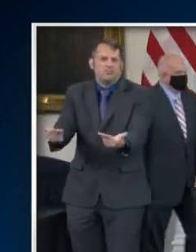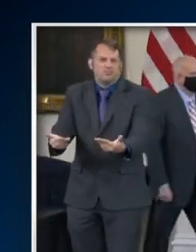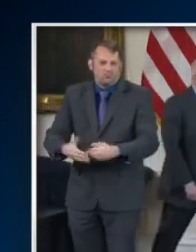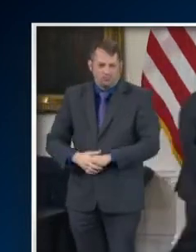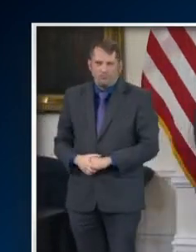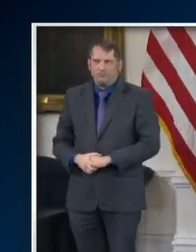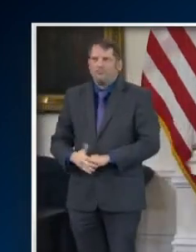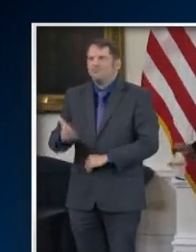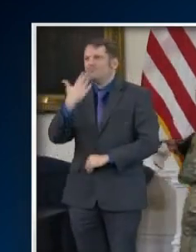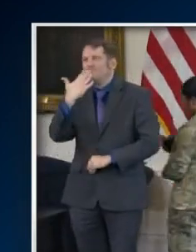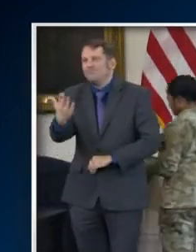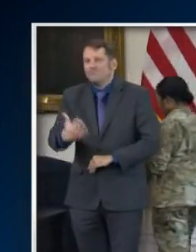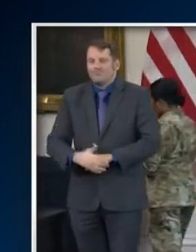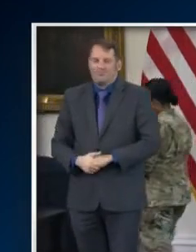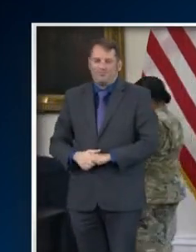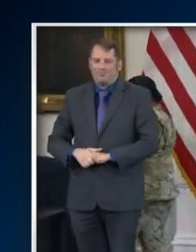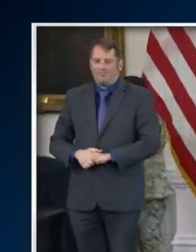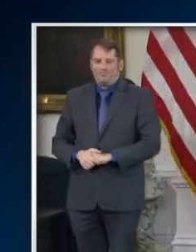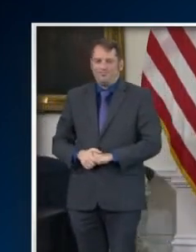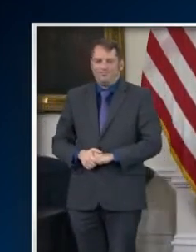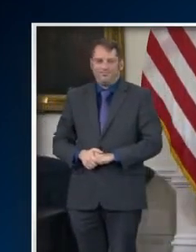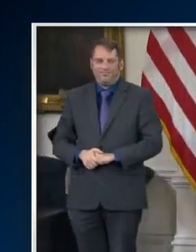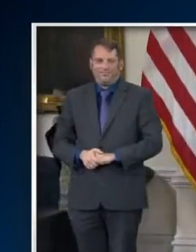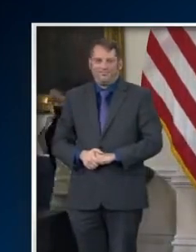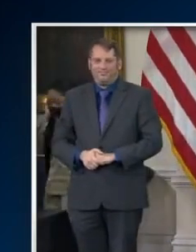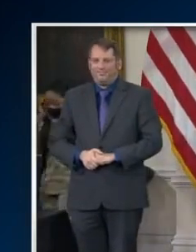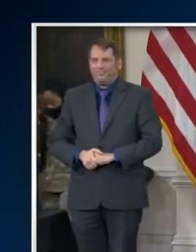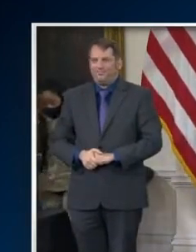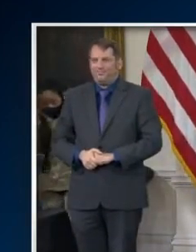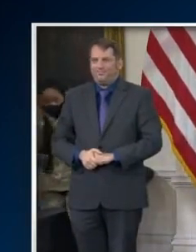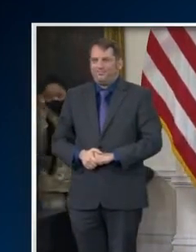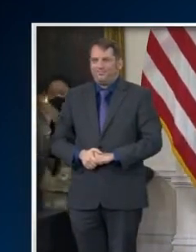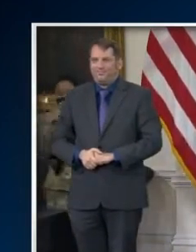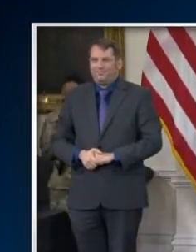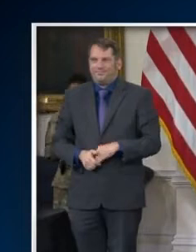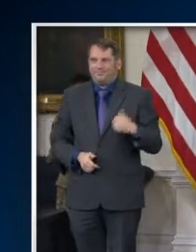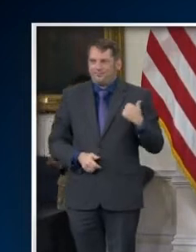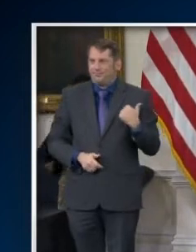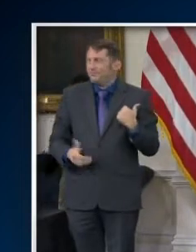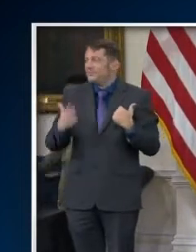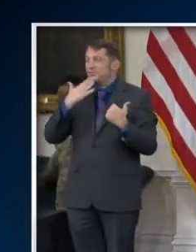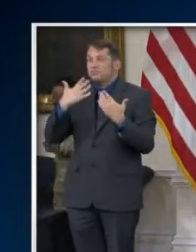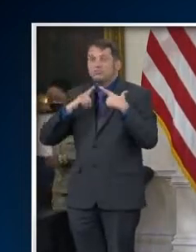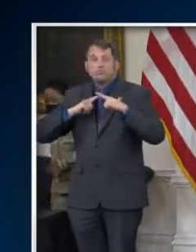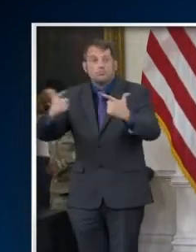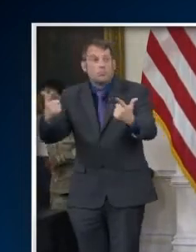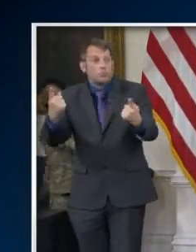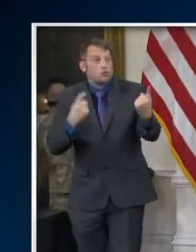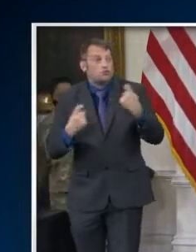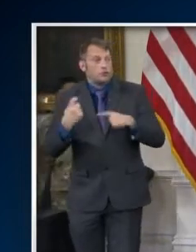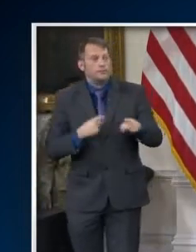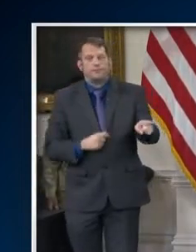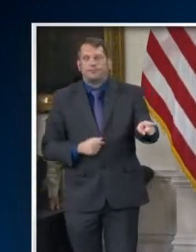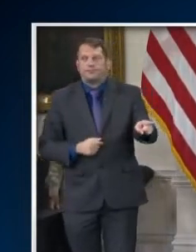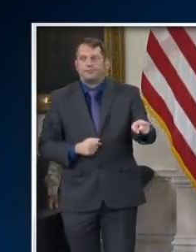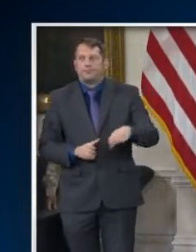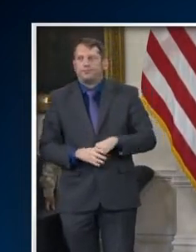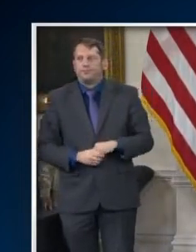YOU NEED ADDITIONAL ASSISTANCE PLEASE GO TO 1855-MD-GOVAX. THINK YOU SO MUCH.